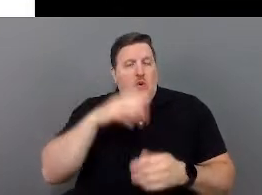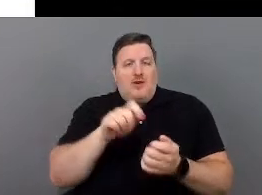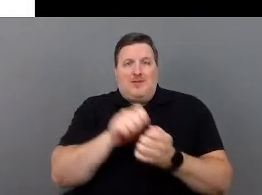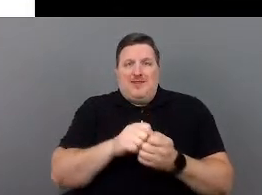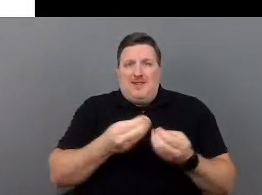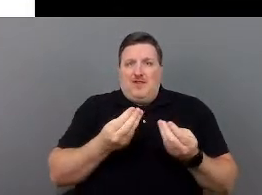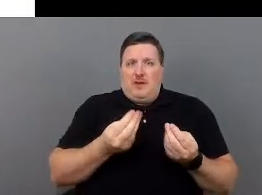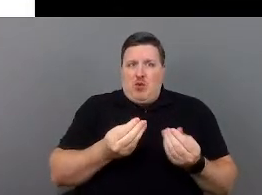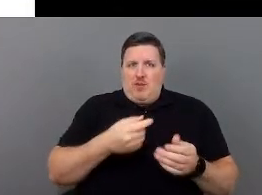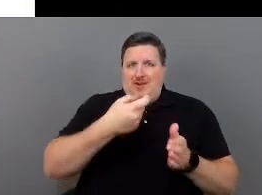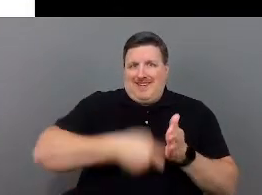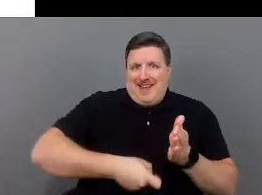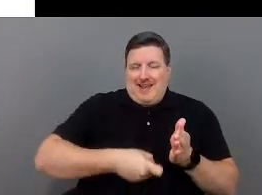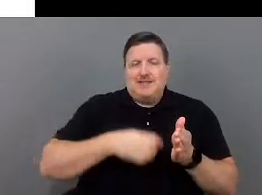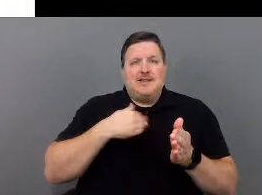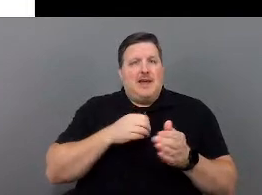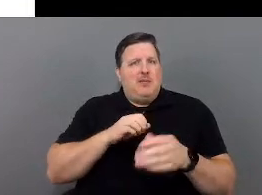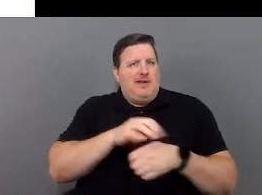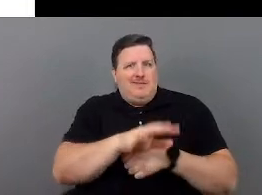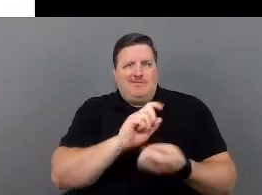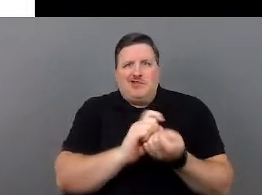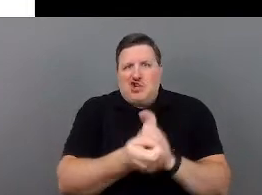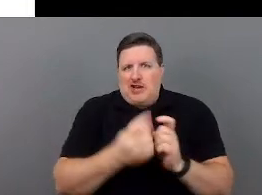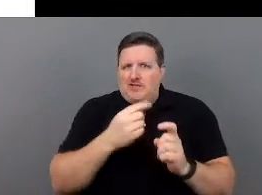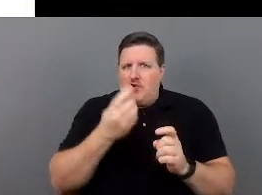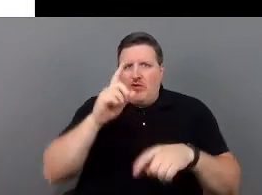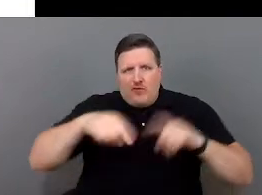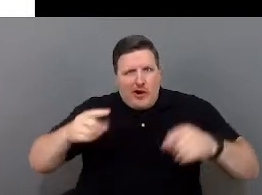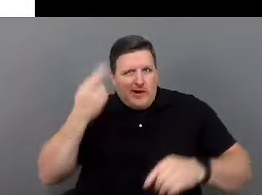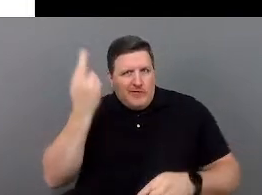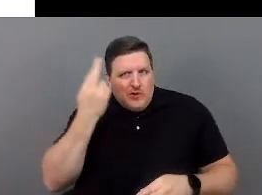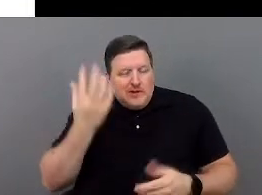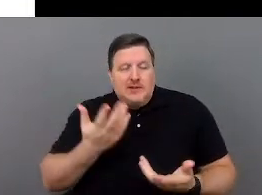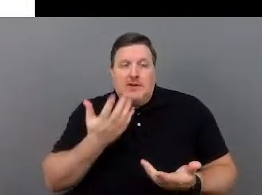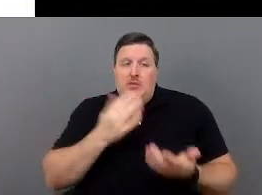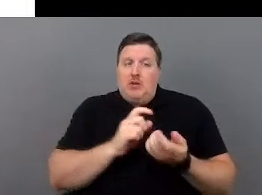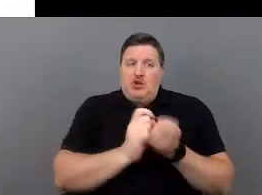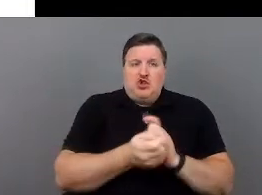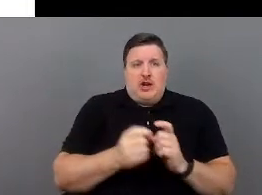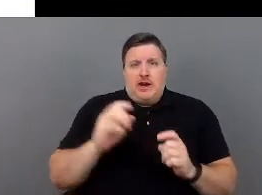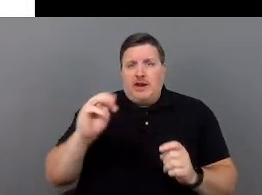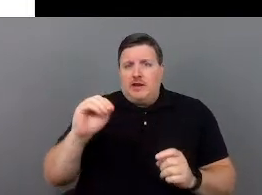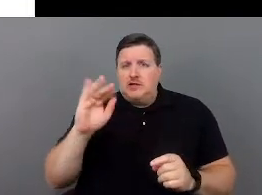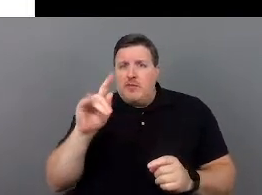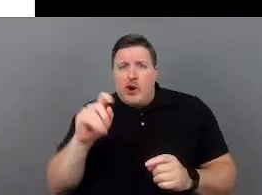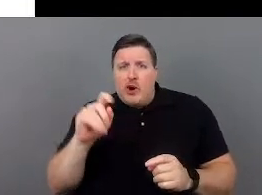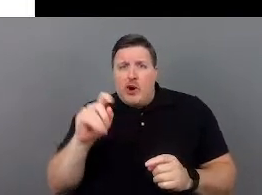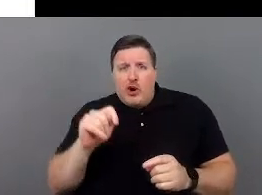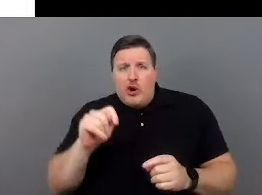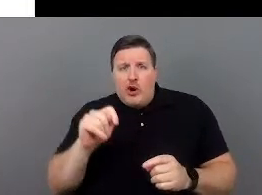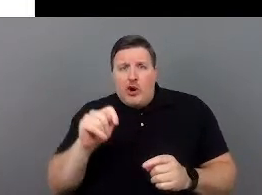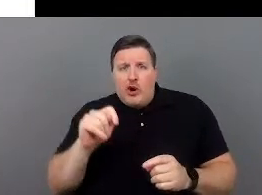BE IMPACTED FOR A VARIETY OF REASONS, WHETHER IT BE A CHANGE IN MARKET VALUE DUE TO IMPROVEMENTS TO THE PROPERTY OR MARKET-DRIVEN CHANGES.